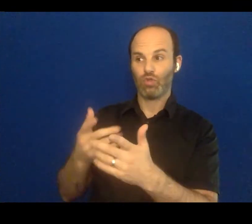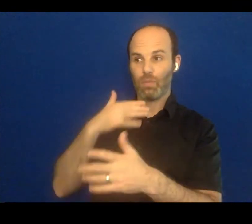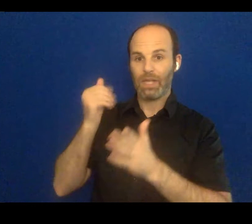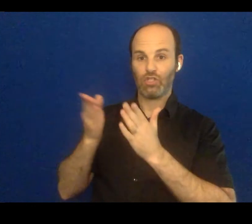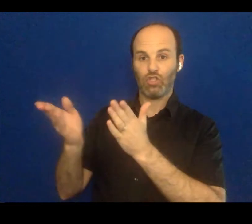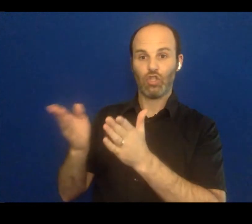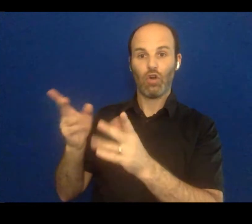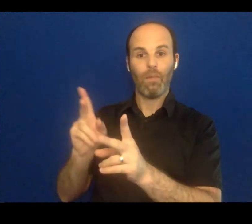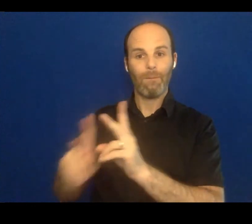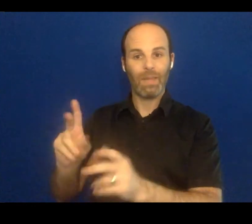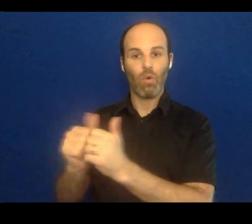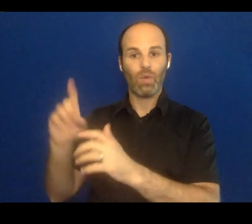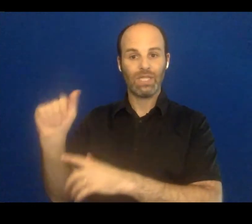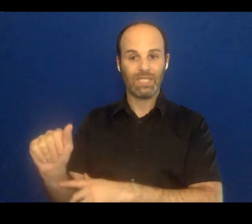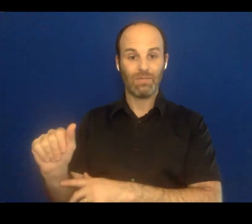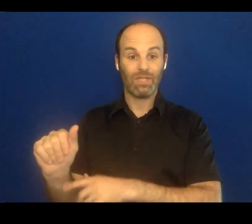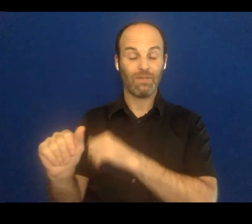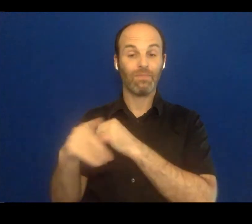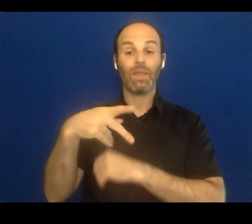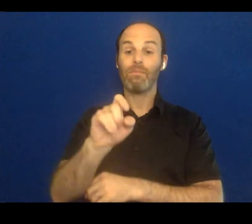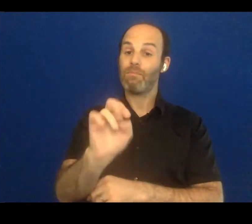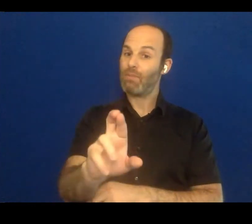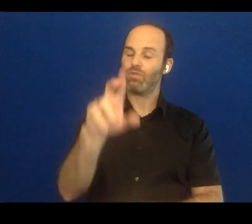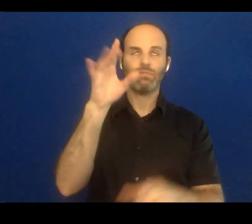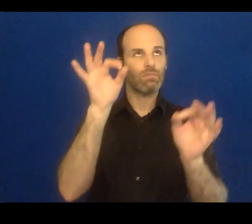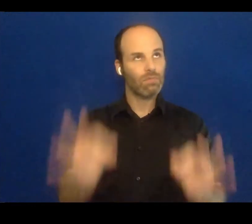YEAH, ABLEISM IS A PROBLEM FOR MEDICAL RESEARCH AS WELL.